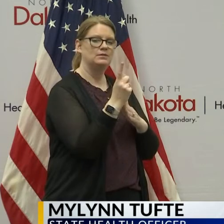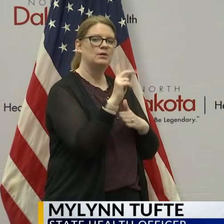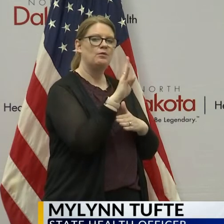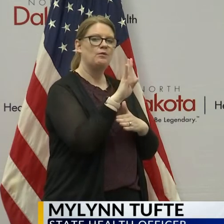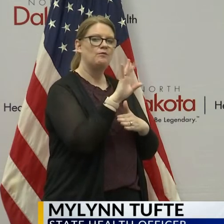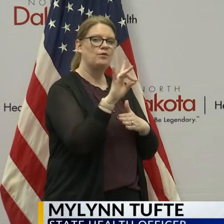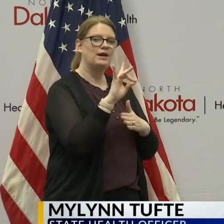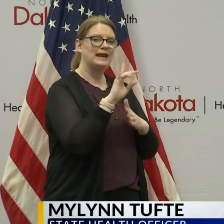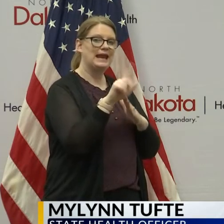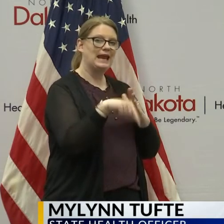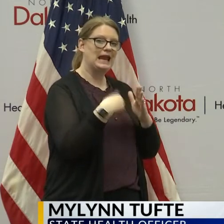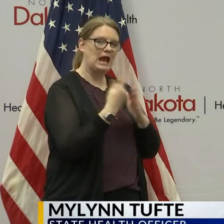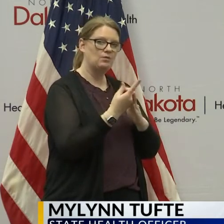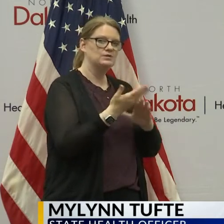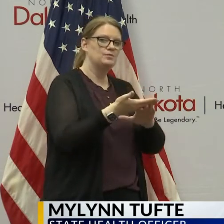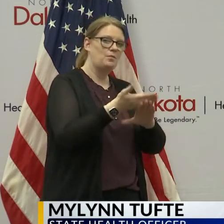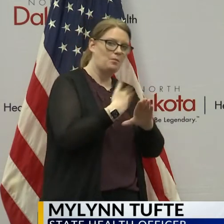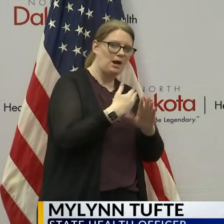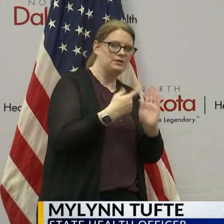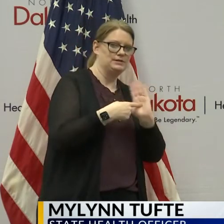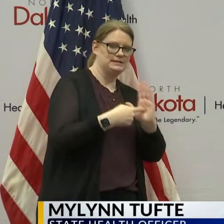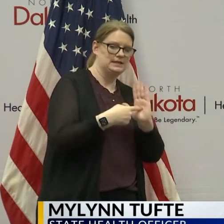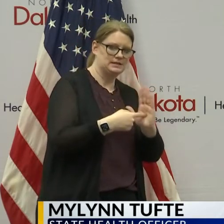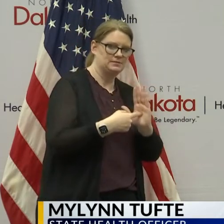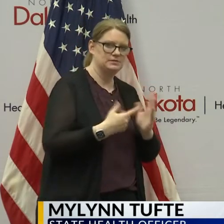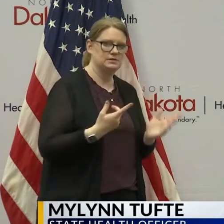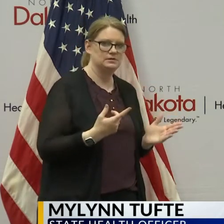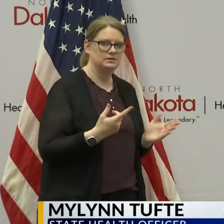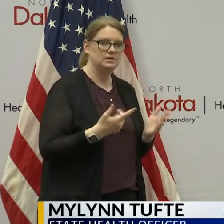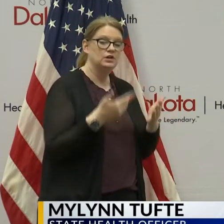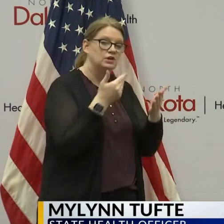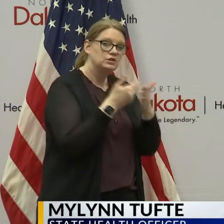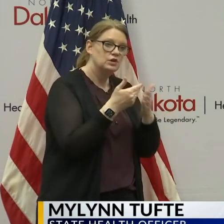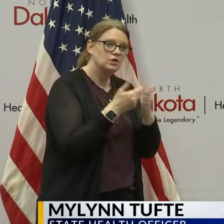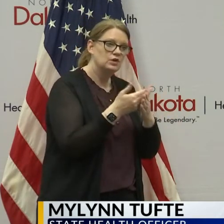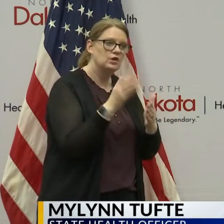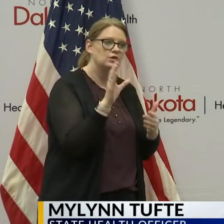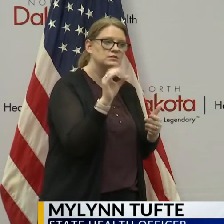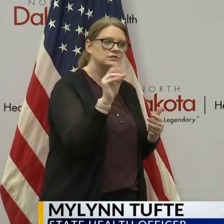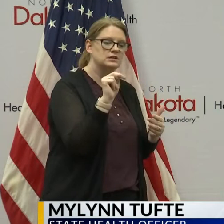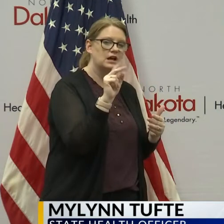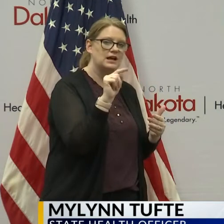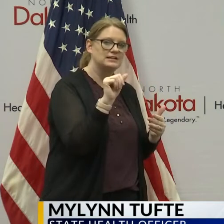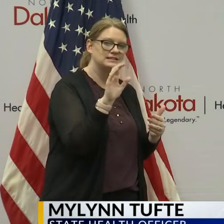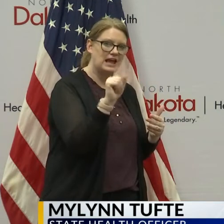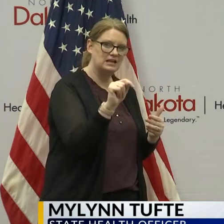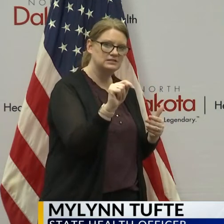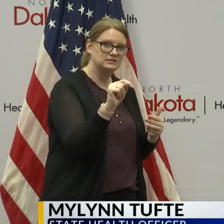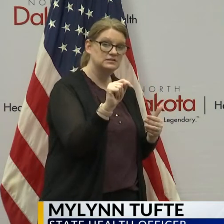BEEN WITHIN 12 FEET 4 AT LEAST 15 MINUTES BEGINNING 48 HOURS